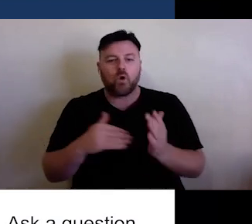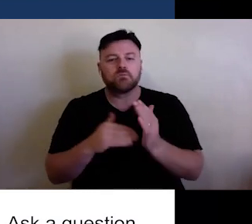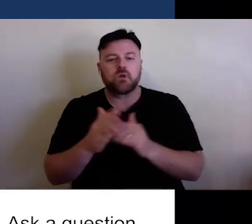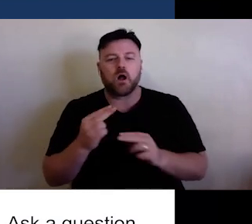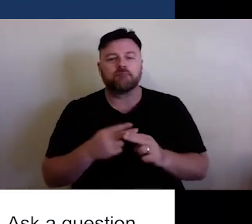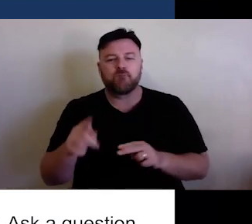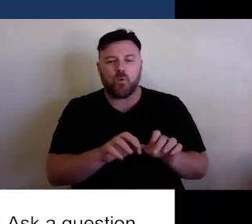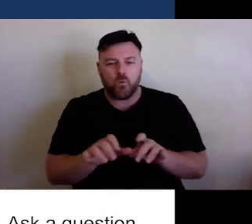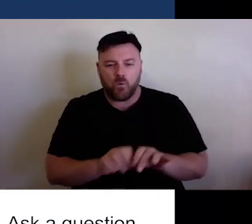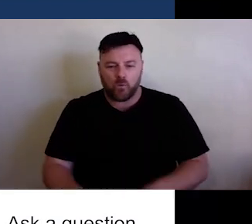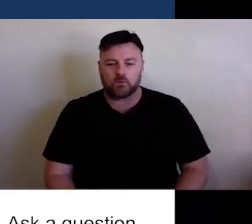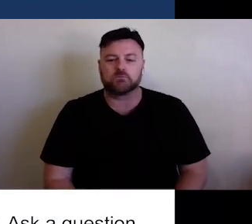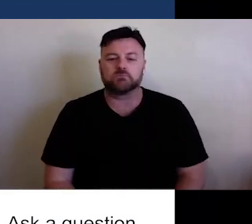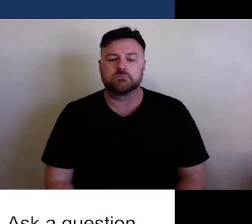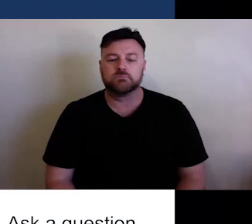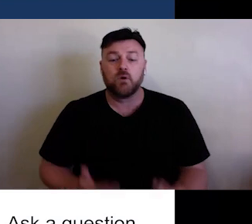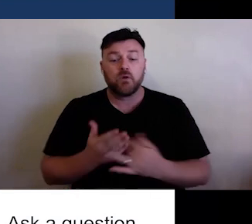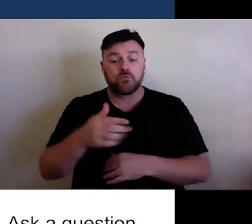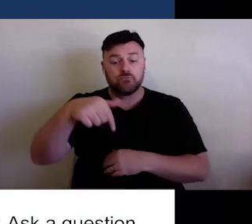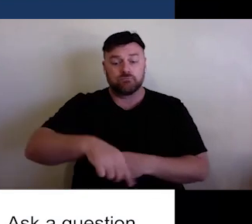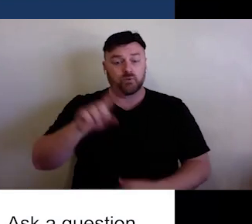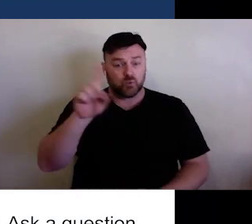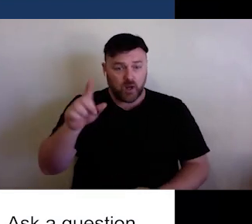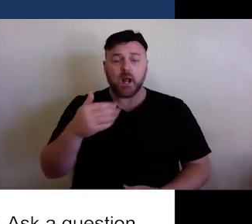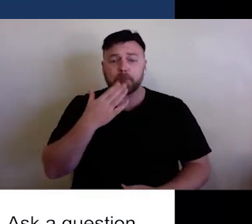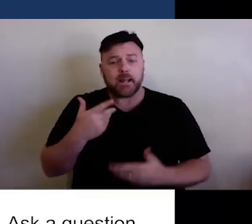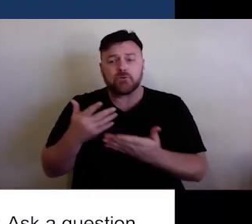feel free to share your ideas, links, examples, "Or anything that